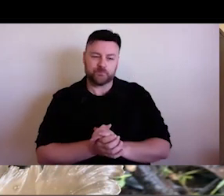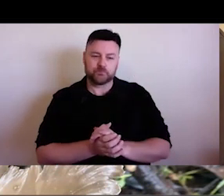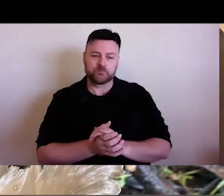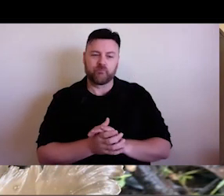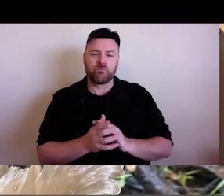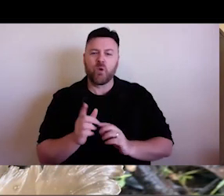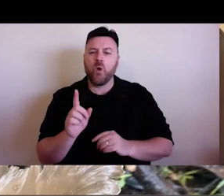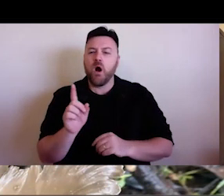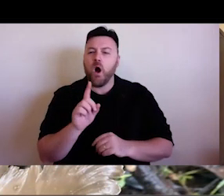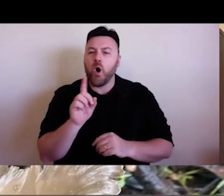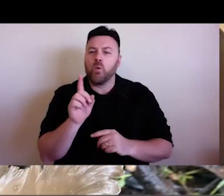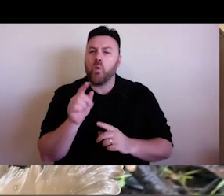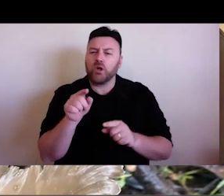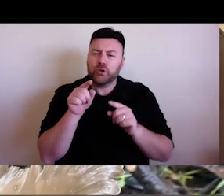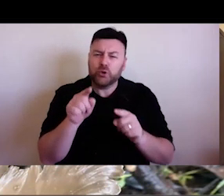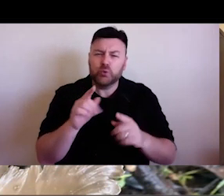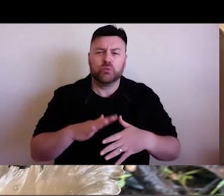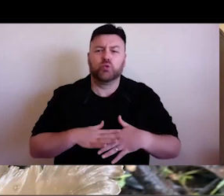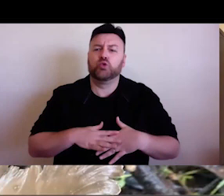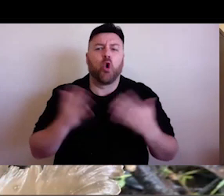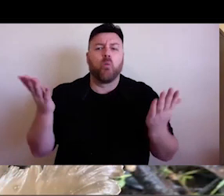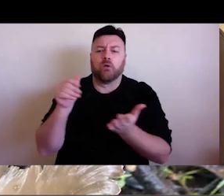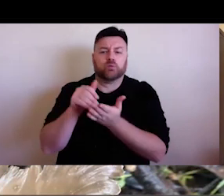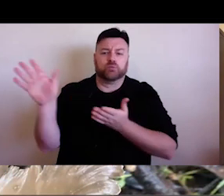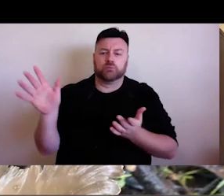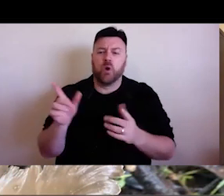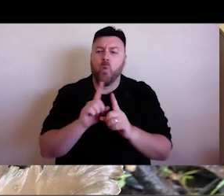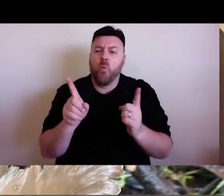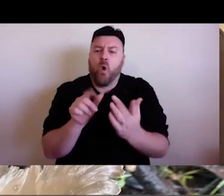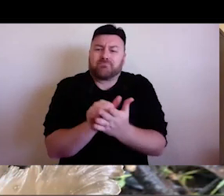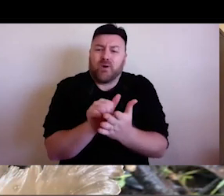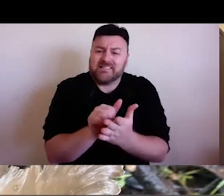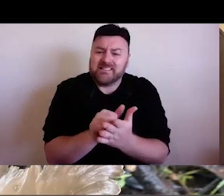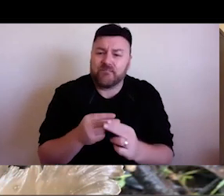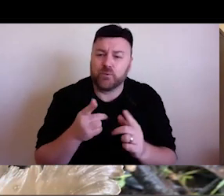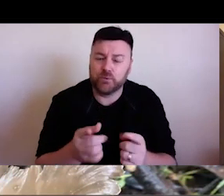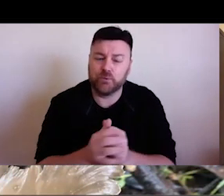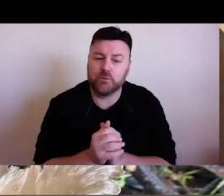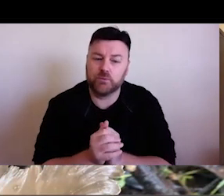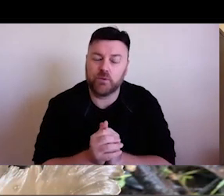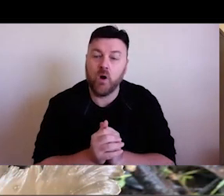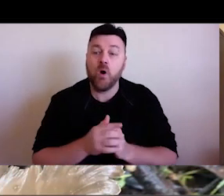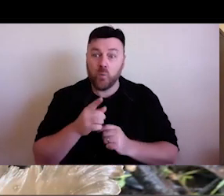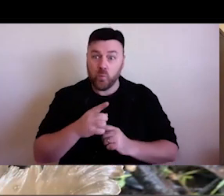unwilling to let go of? So what is fundamentally to you, to your